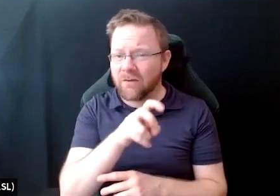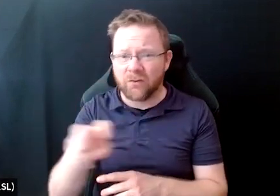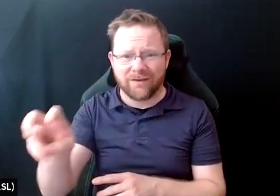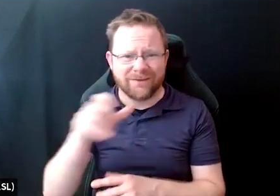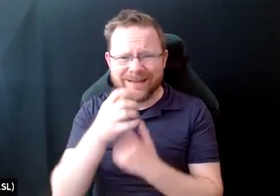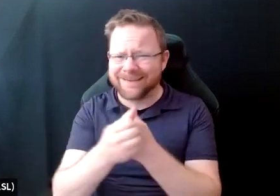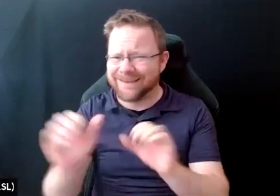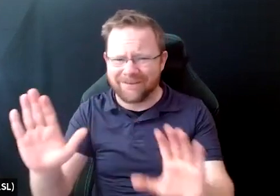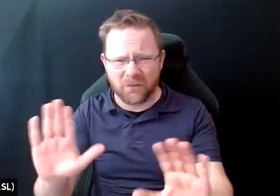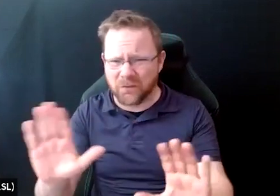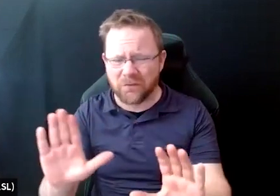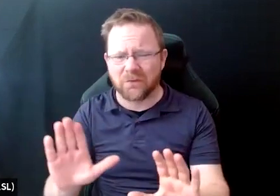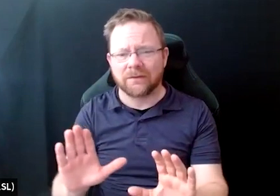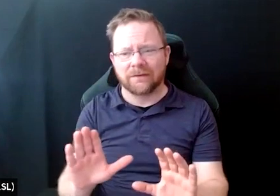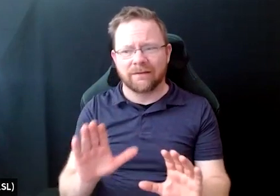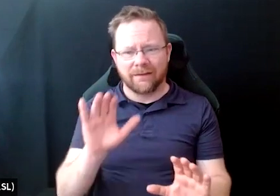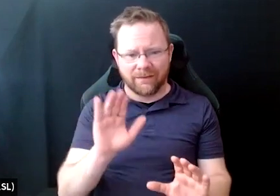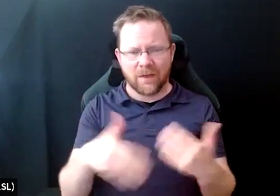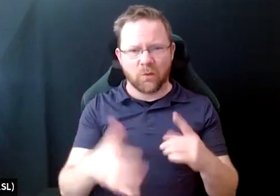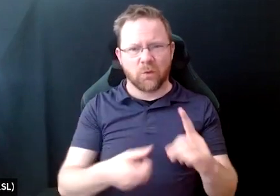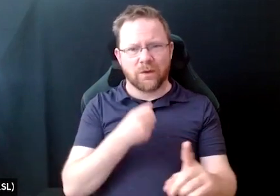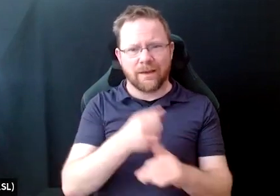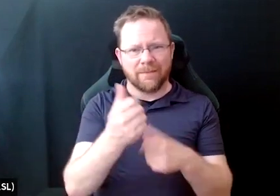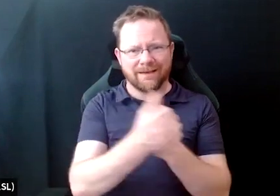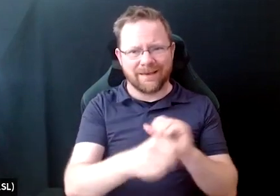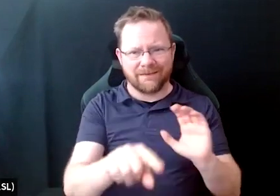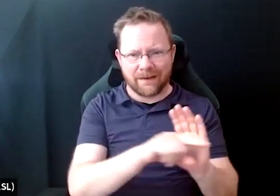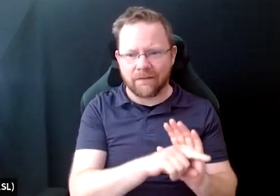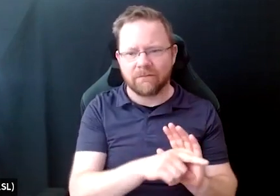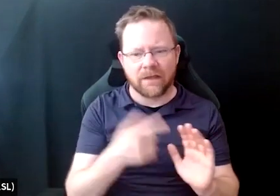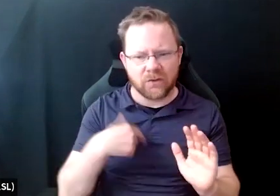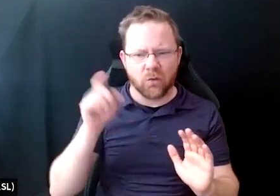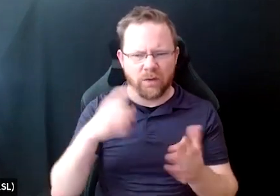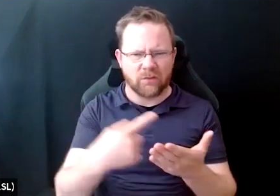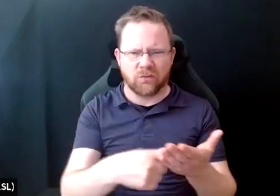This is a conversation that we need to have beyond the astronaut selection.